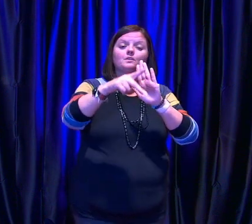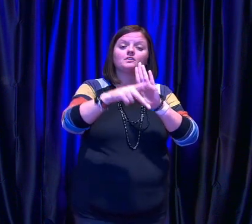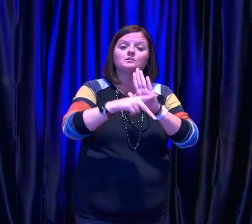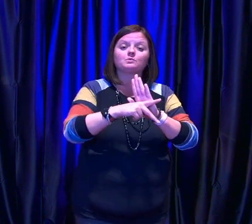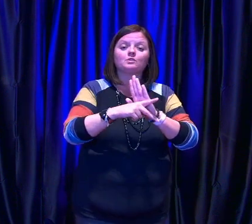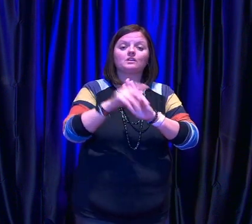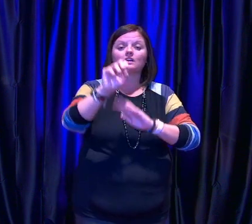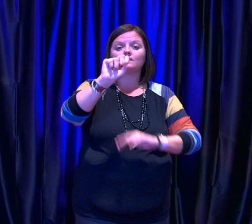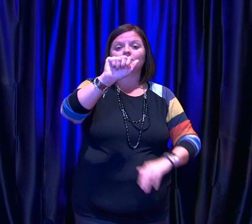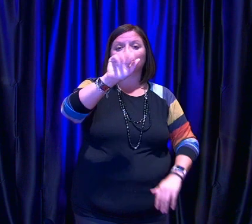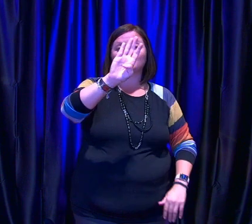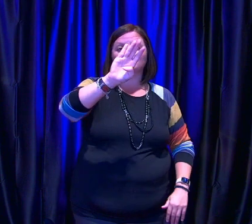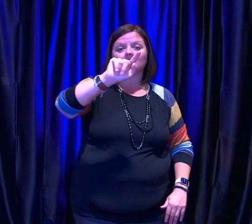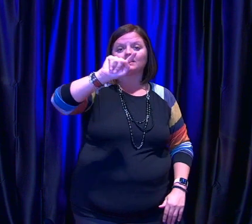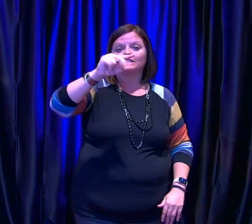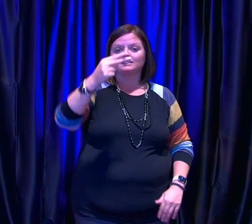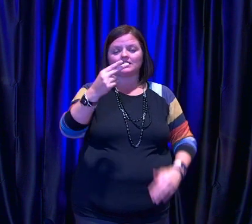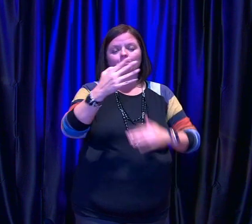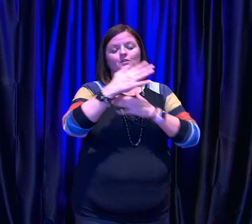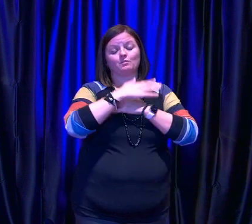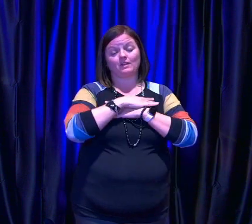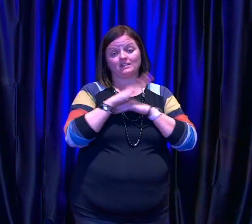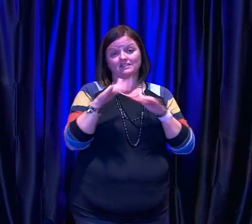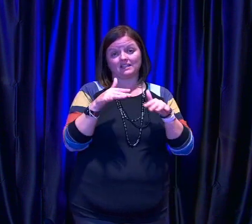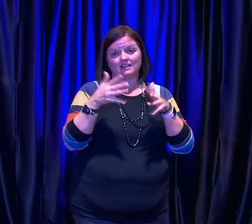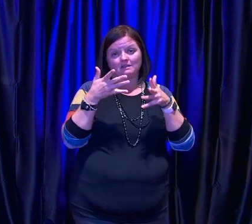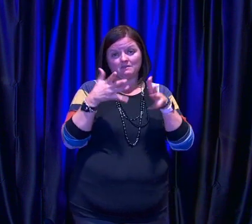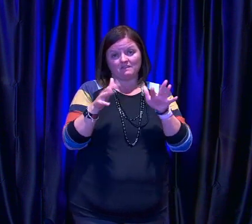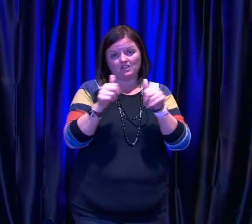sabbath rest well let me leave you with these three